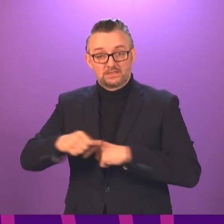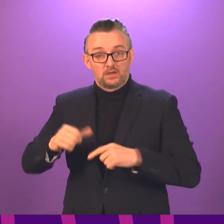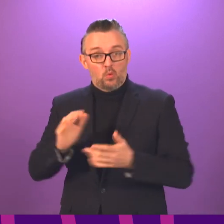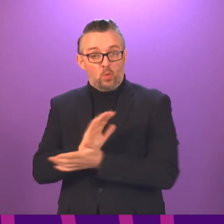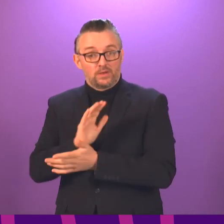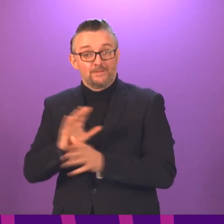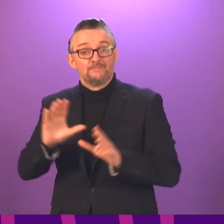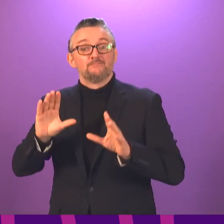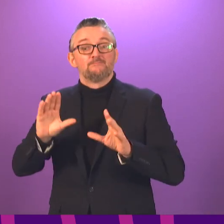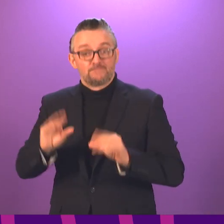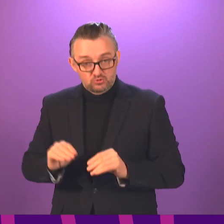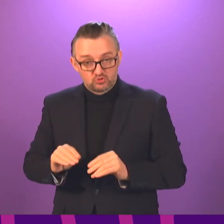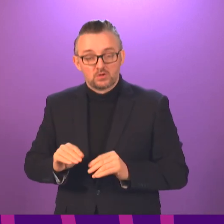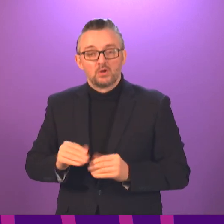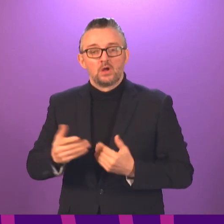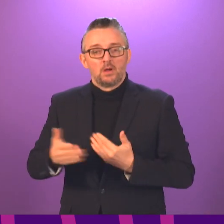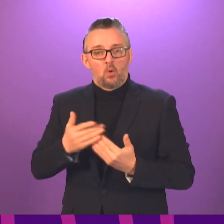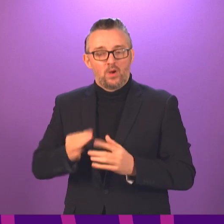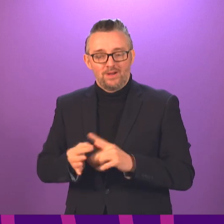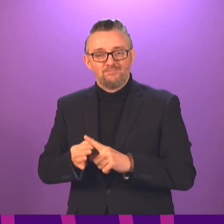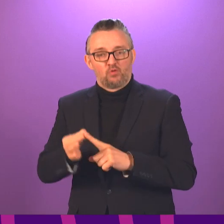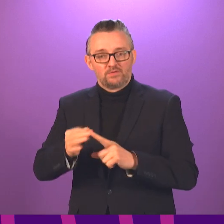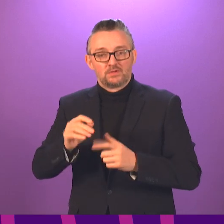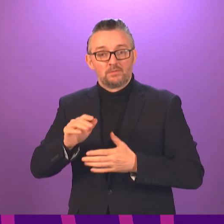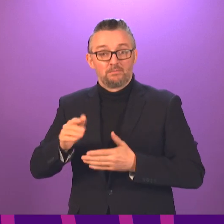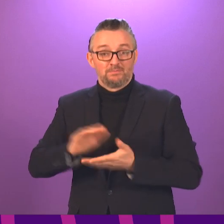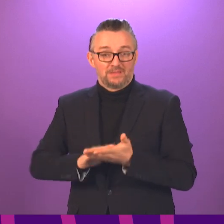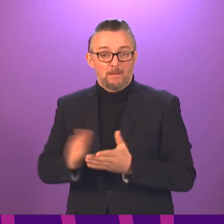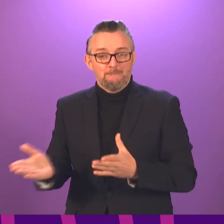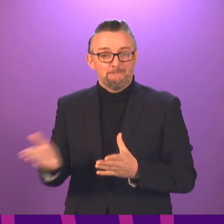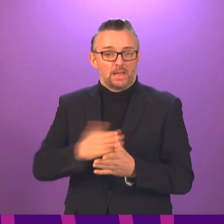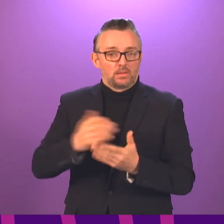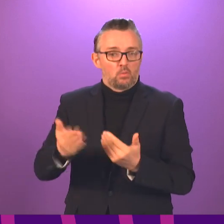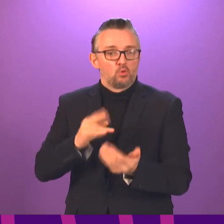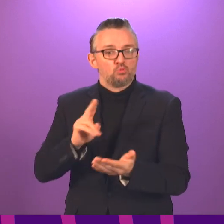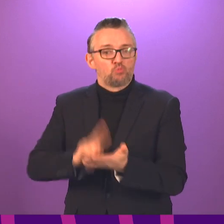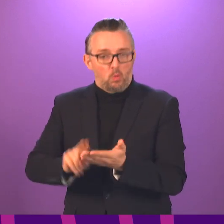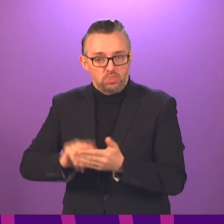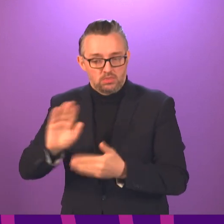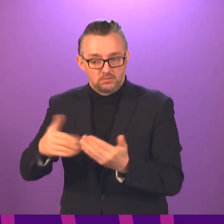we will have made further progress that will allow much greater normality in our schools than has been possible up until now.